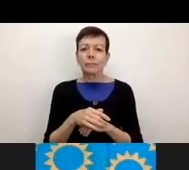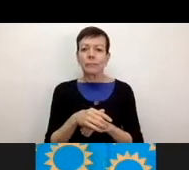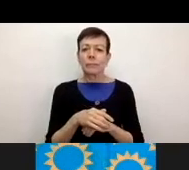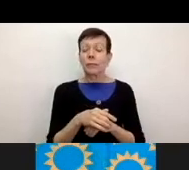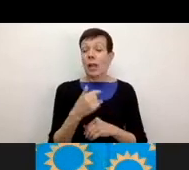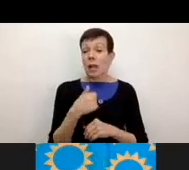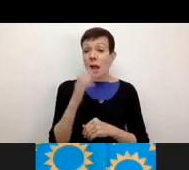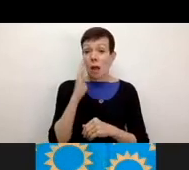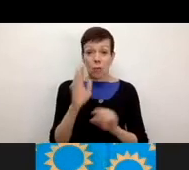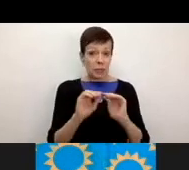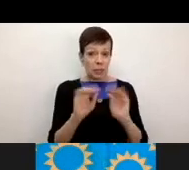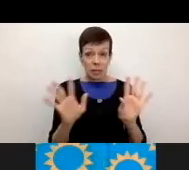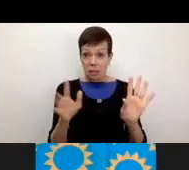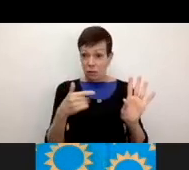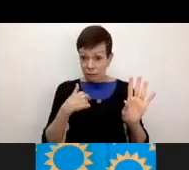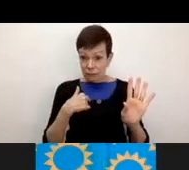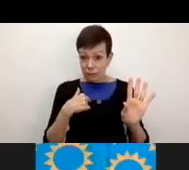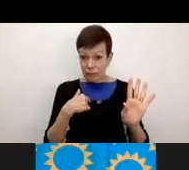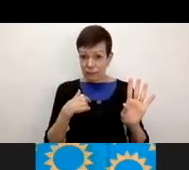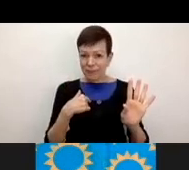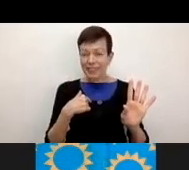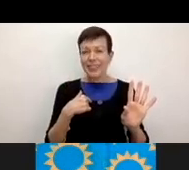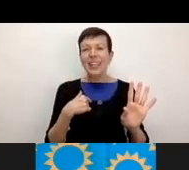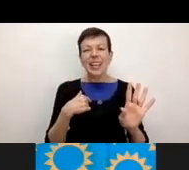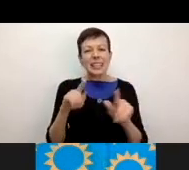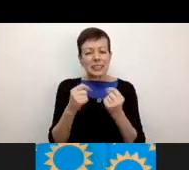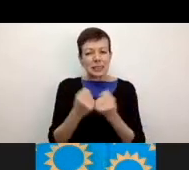is kind of how far we want to extend that.